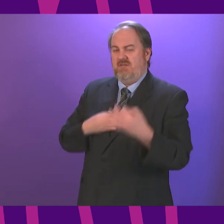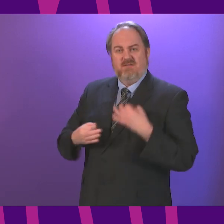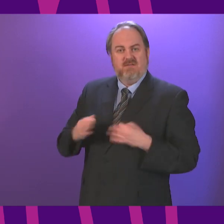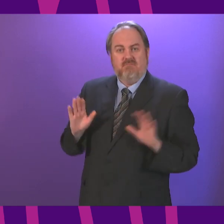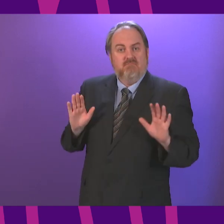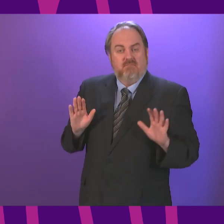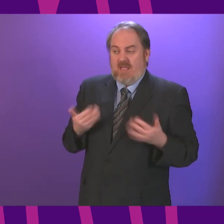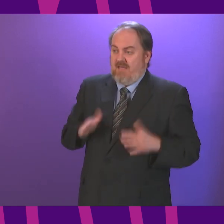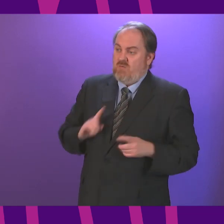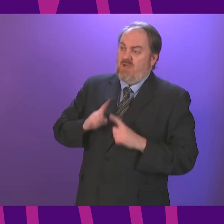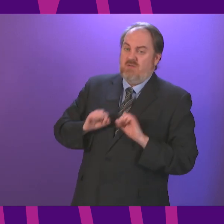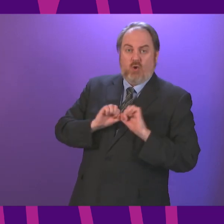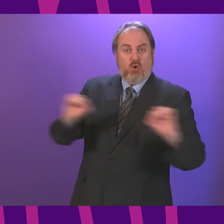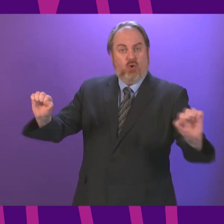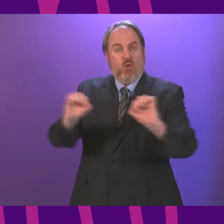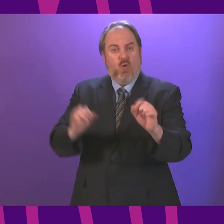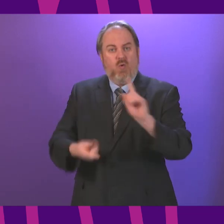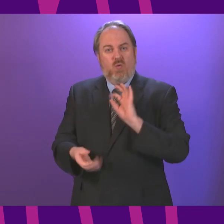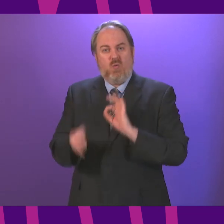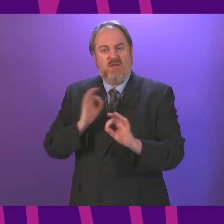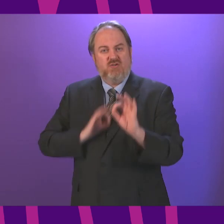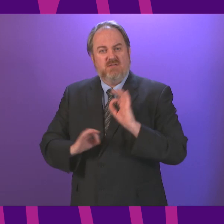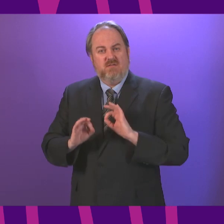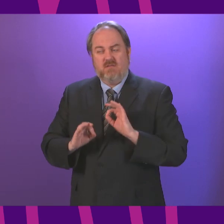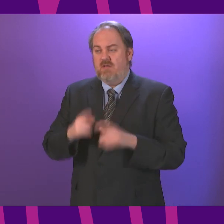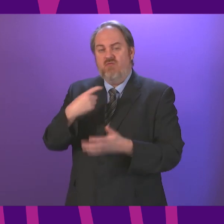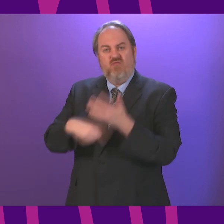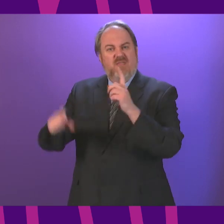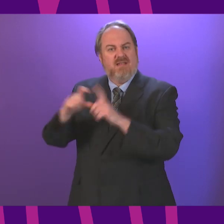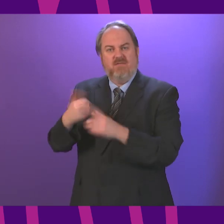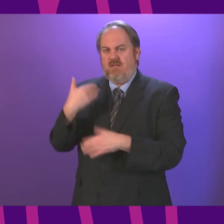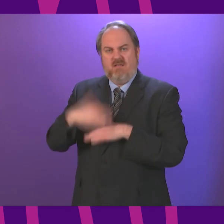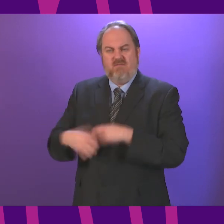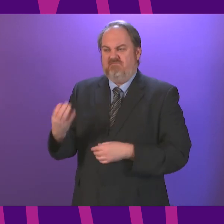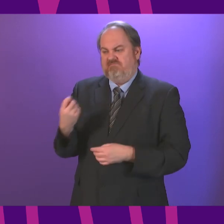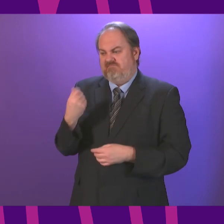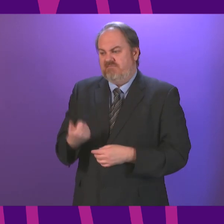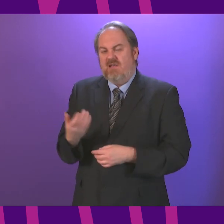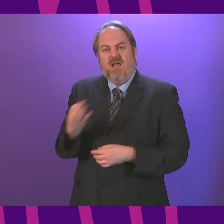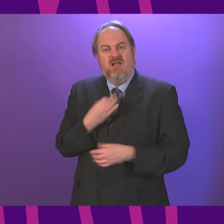me about something completely different. It is good that the Tories are finally focusing